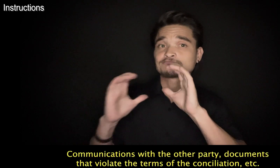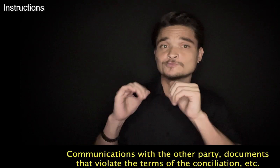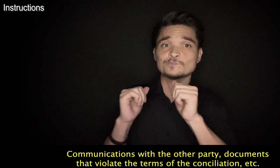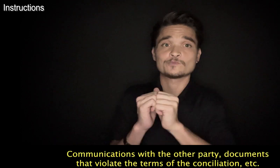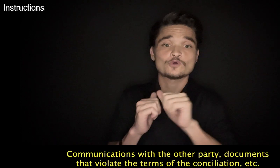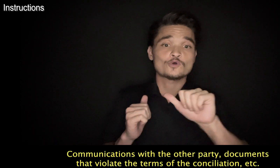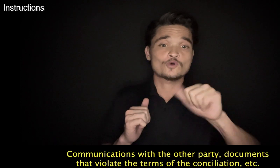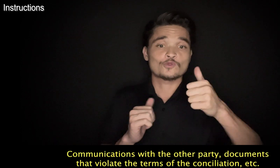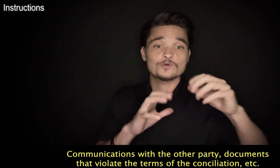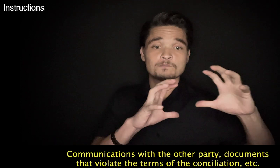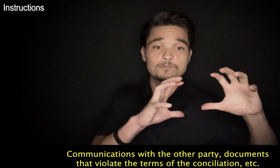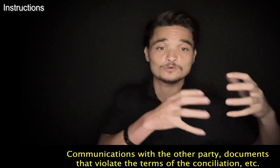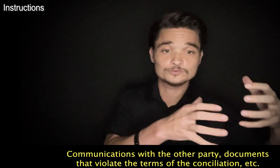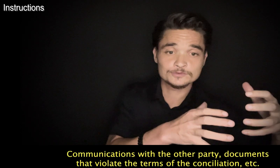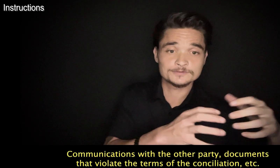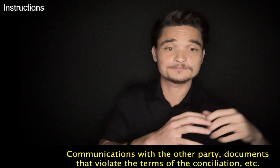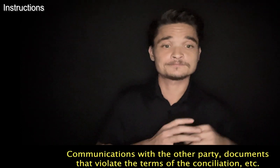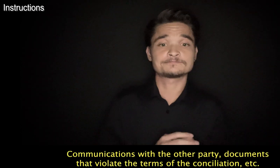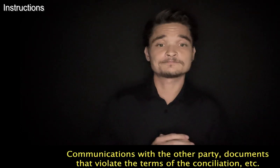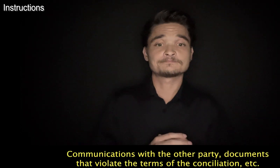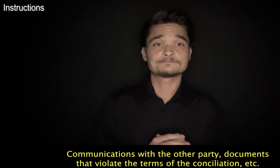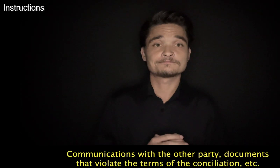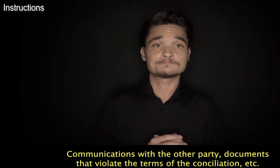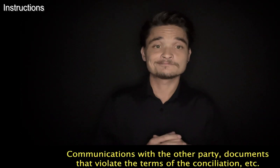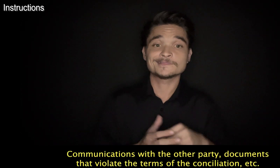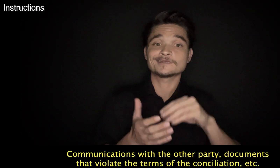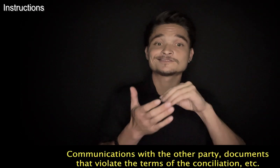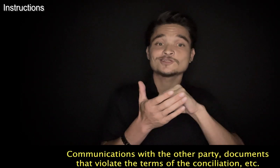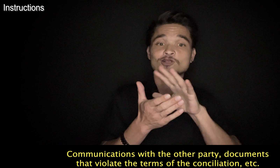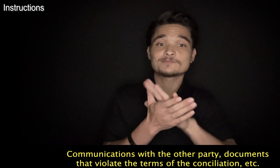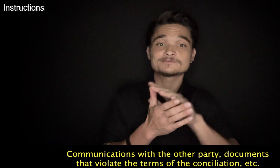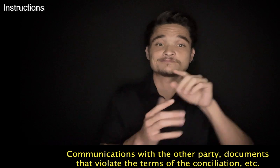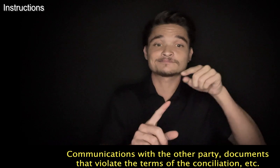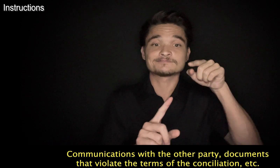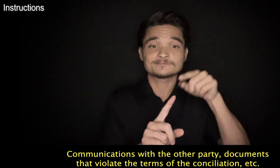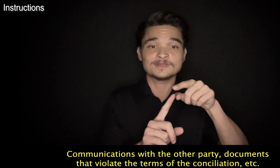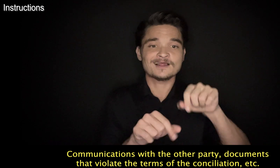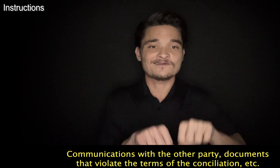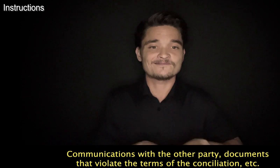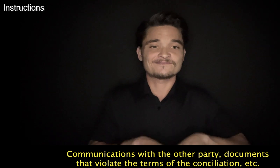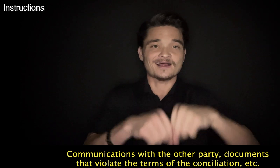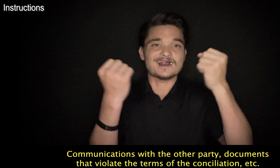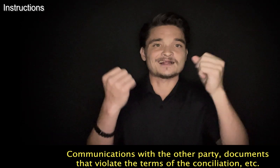Communications with the other party, documents that violate the terms of the conciliation, etc.